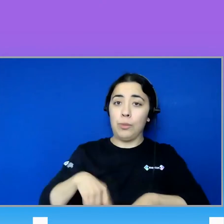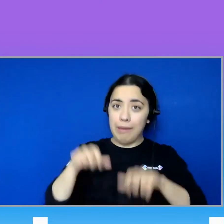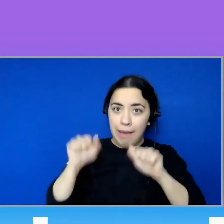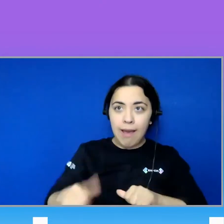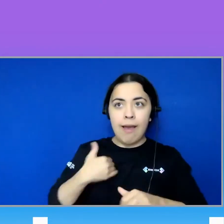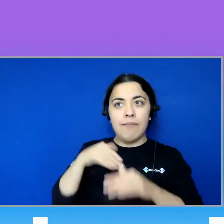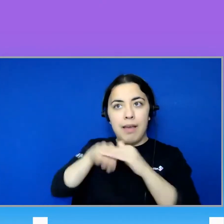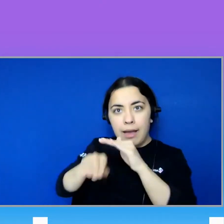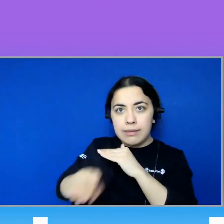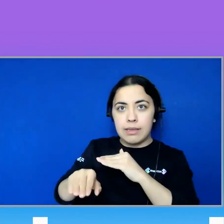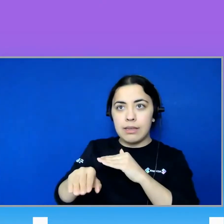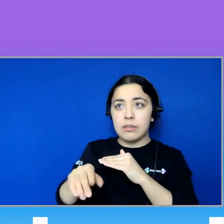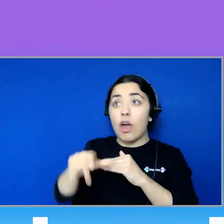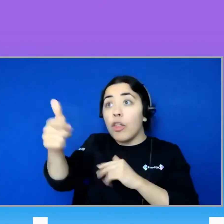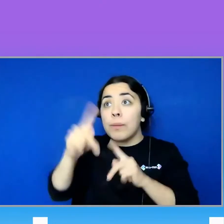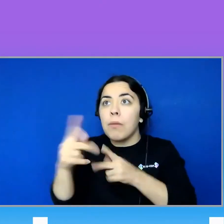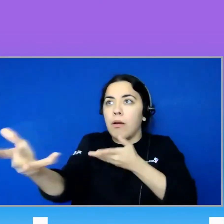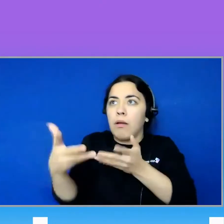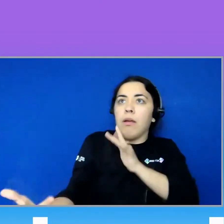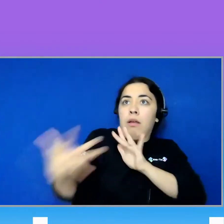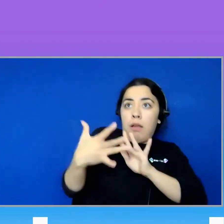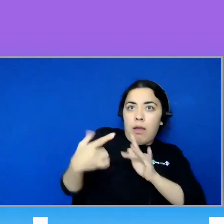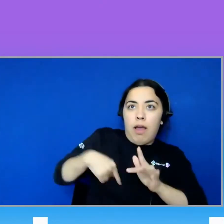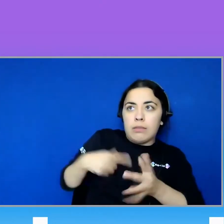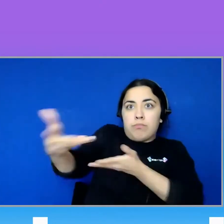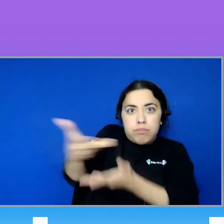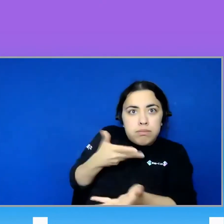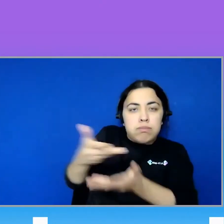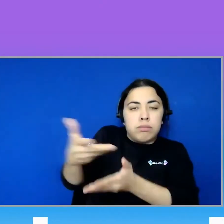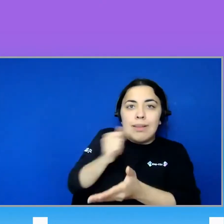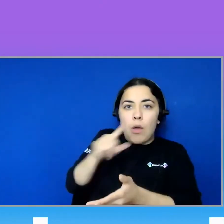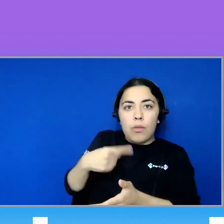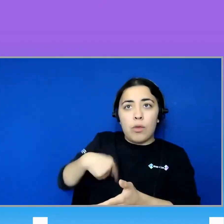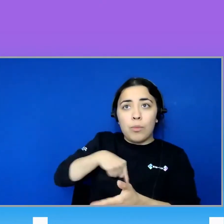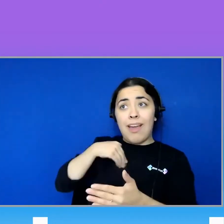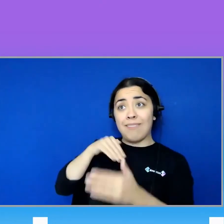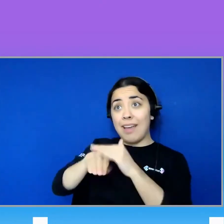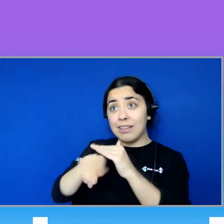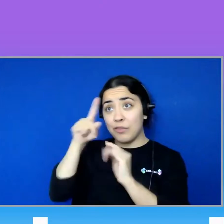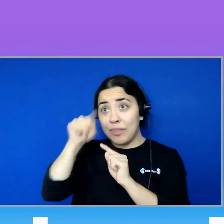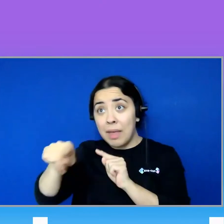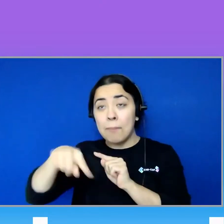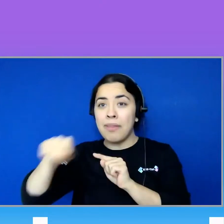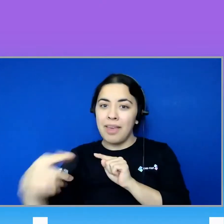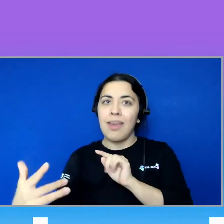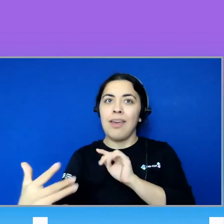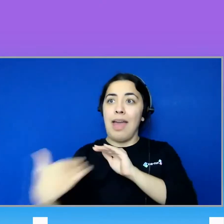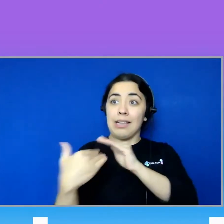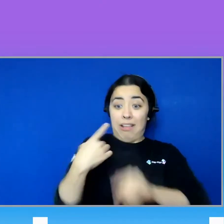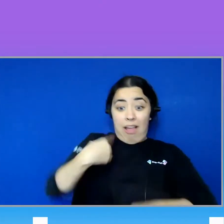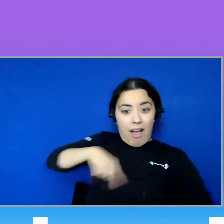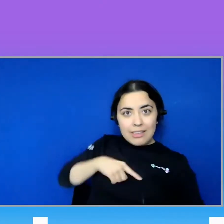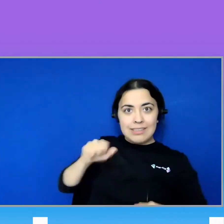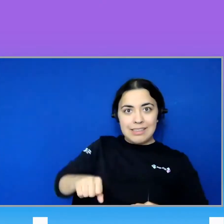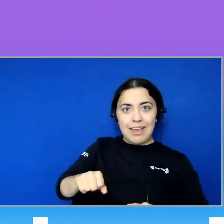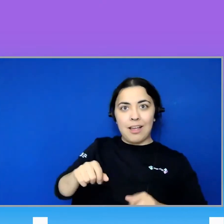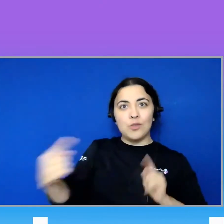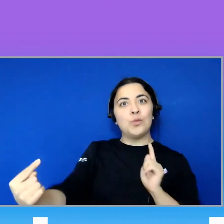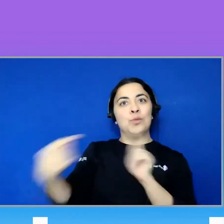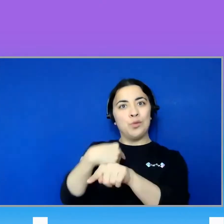access to us, as well as us